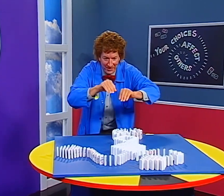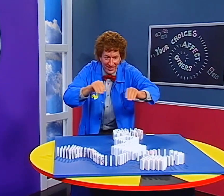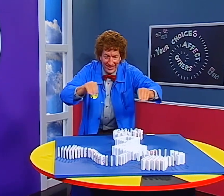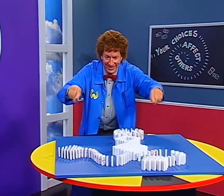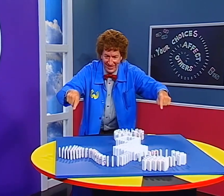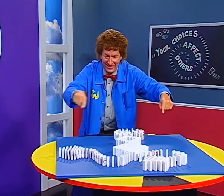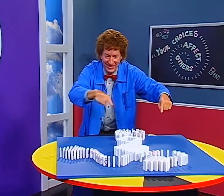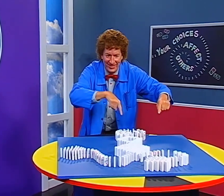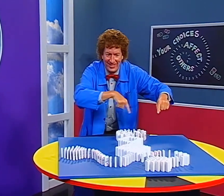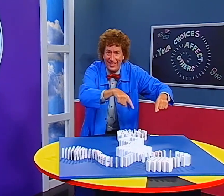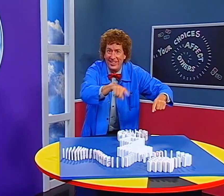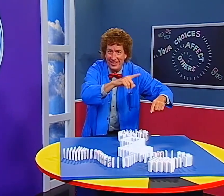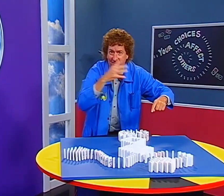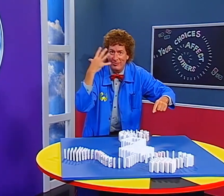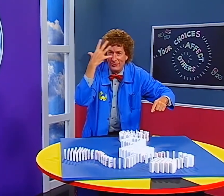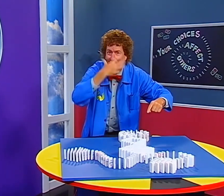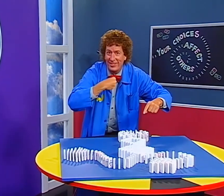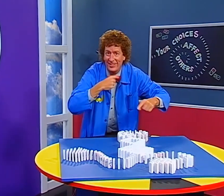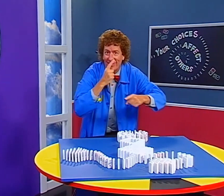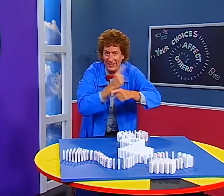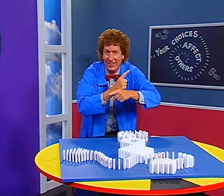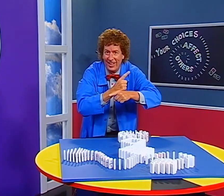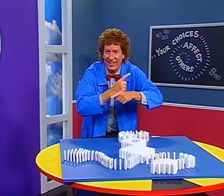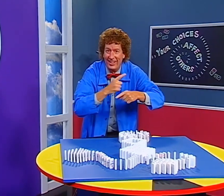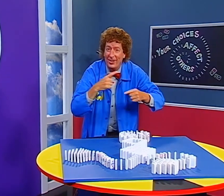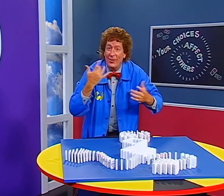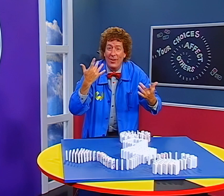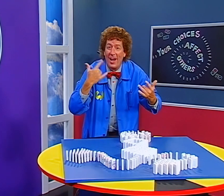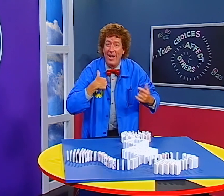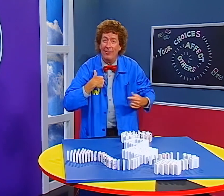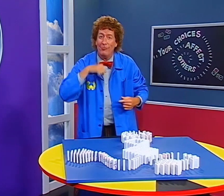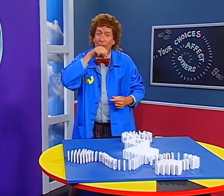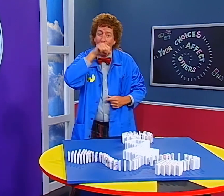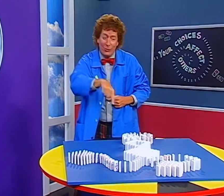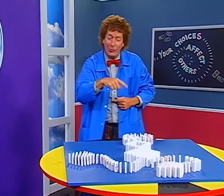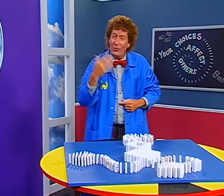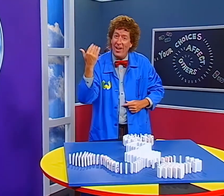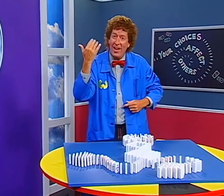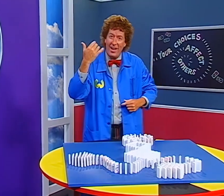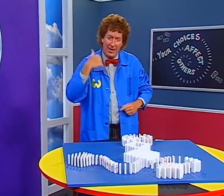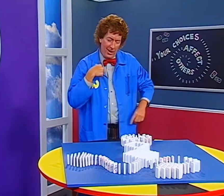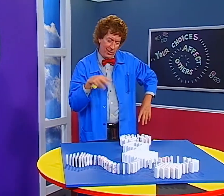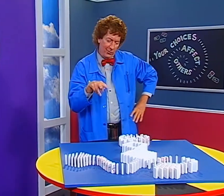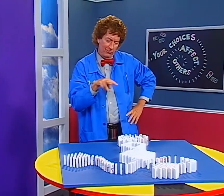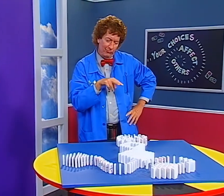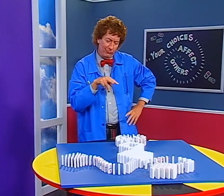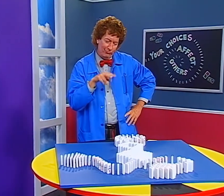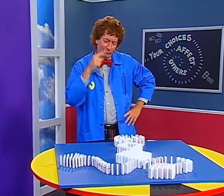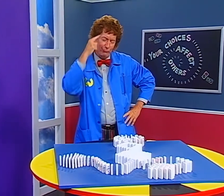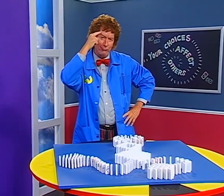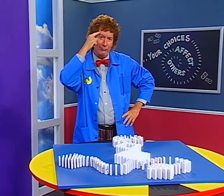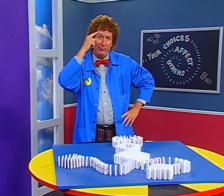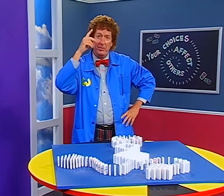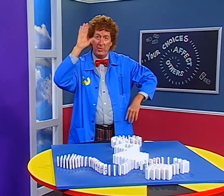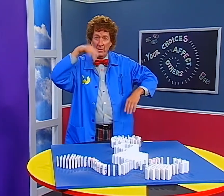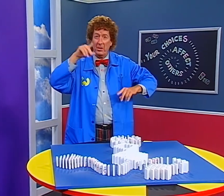DO YOU LIKE HOW I'VE SET THEM UP IN THIS NEAT PATTERN? NICE, ISN'T IT? I LOVE DOMINOS, AND AS I LOOK AT THE PATTERN